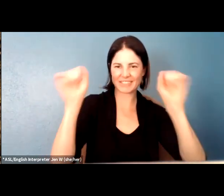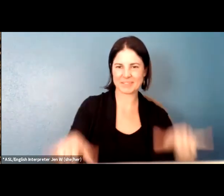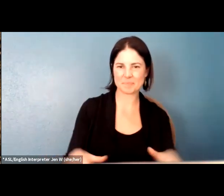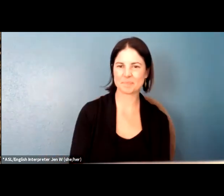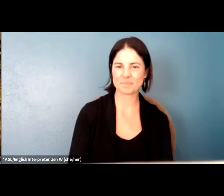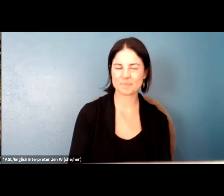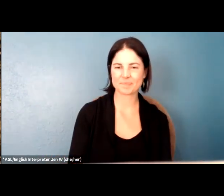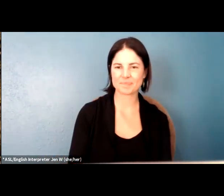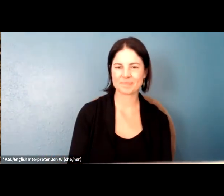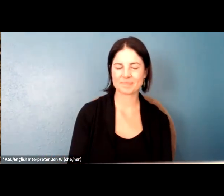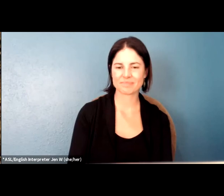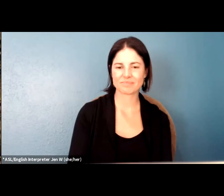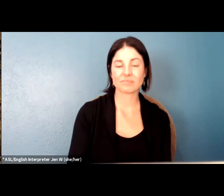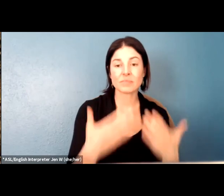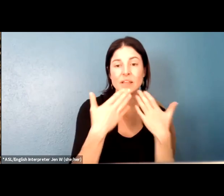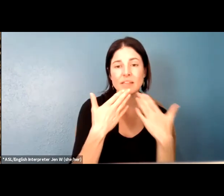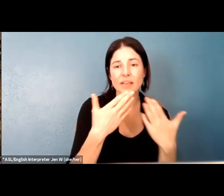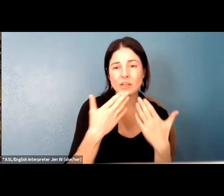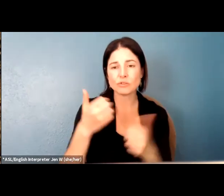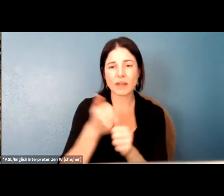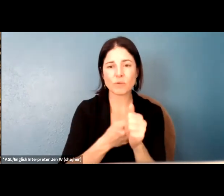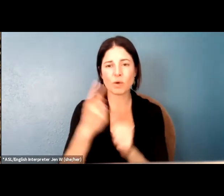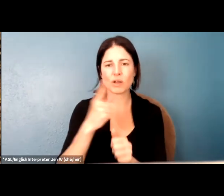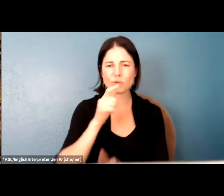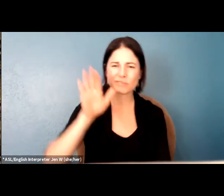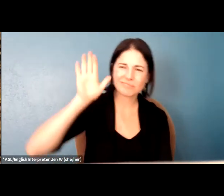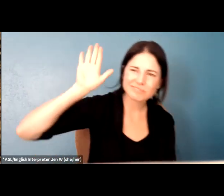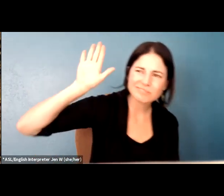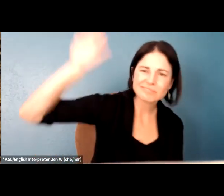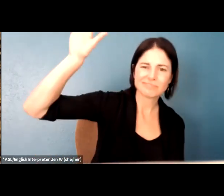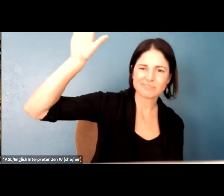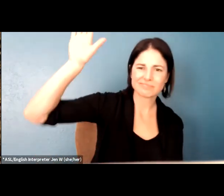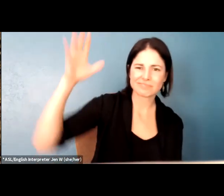person who has raised a complaint and a Sarah off myth.